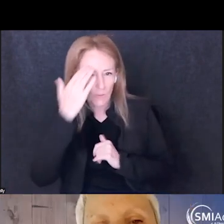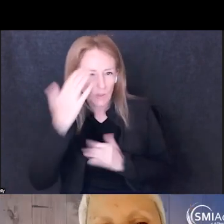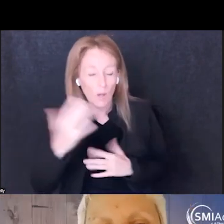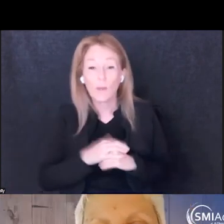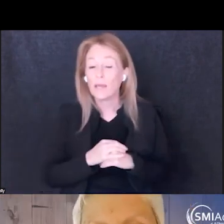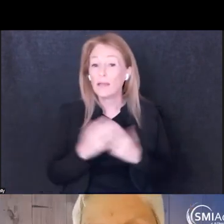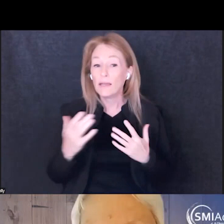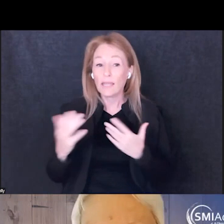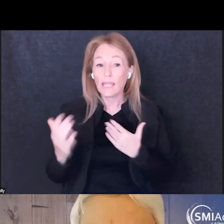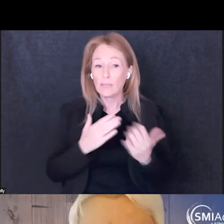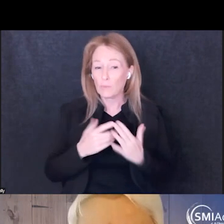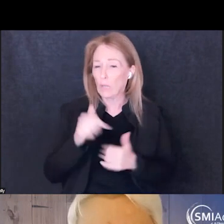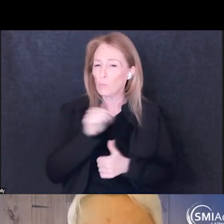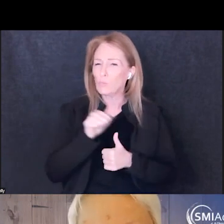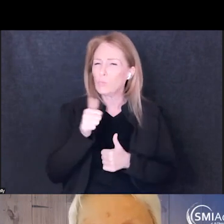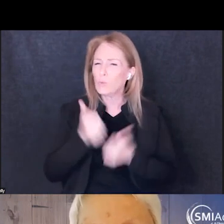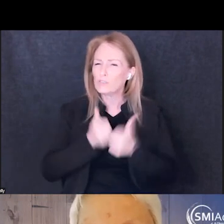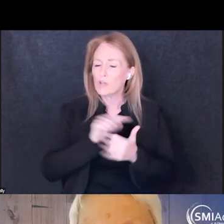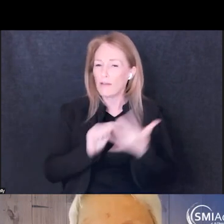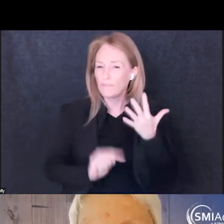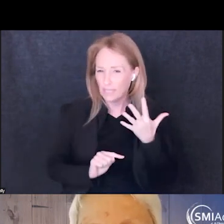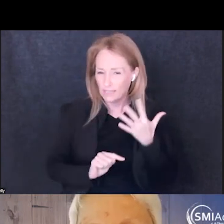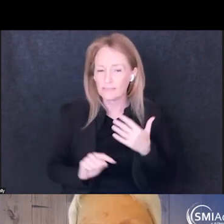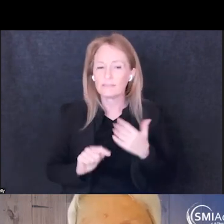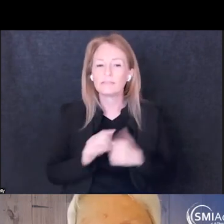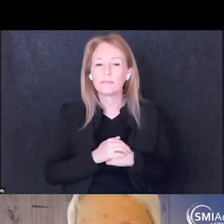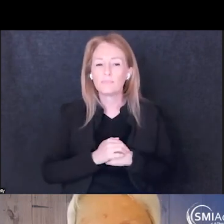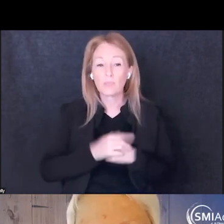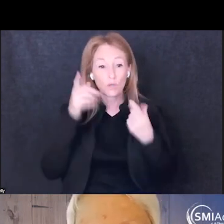WHICH OF THE FOLLOWING TARGETS INTO THE AGREEMENT BETWEEN CMS AND